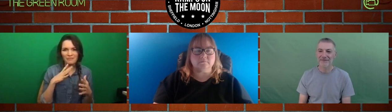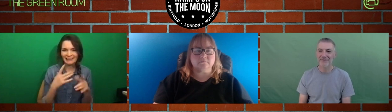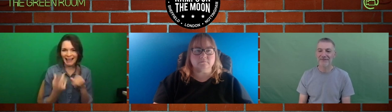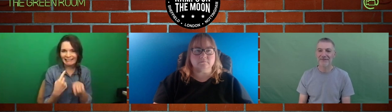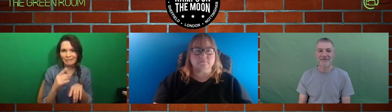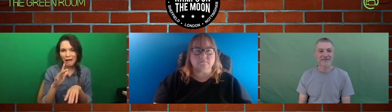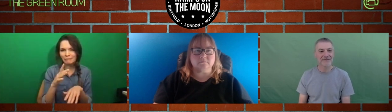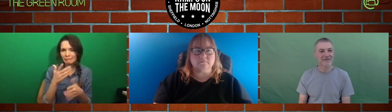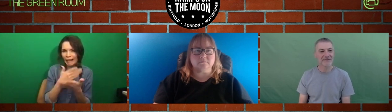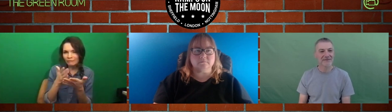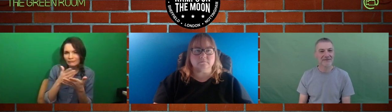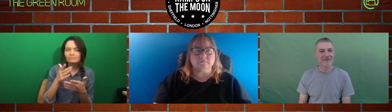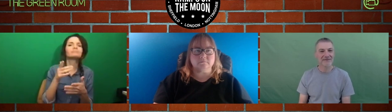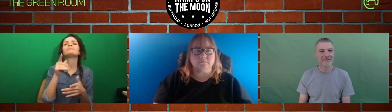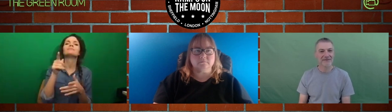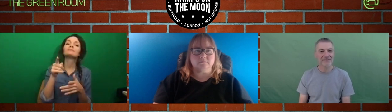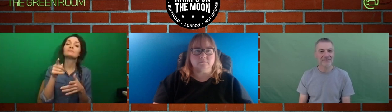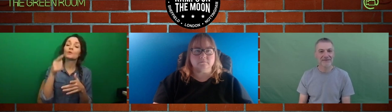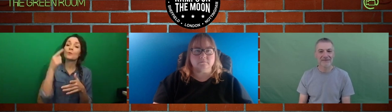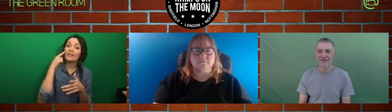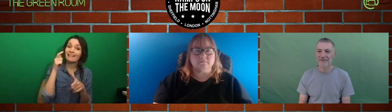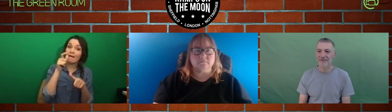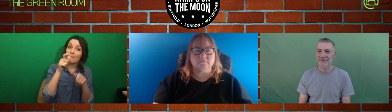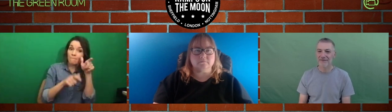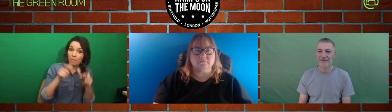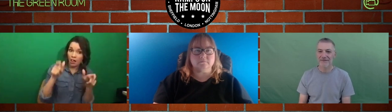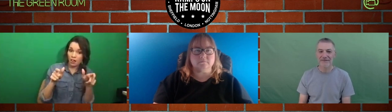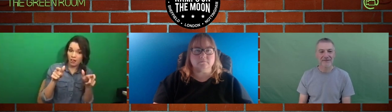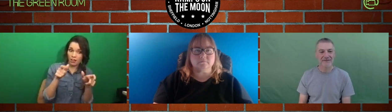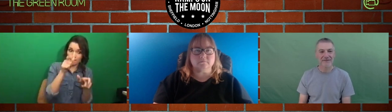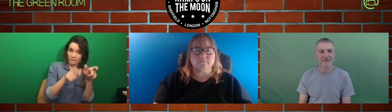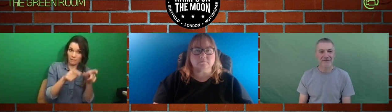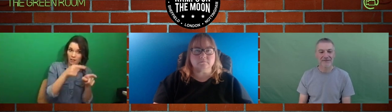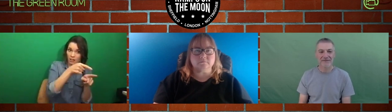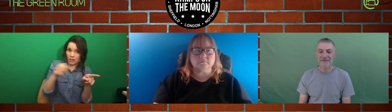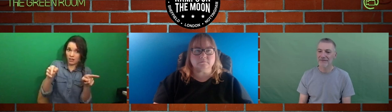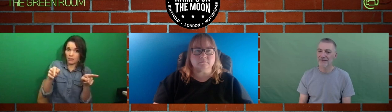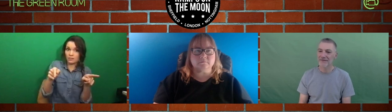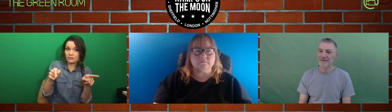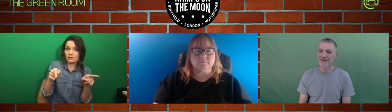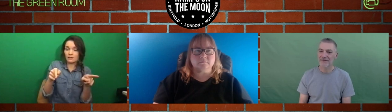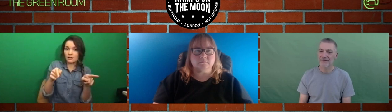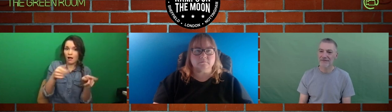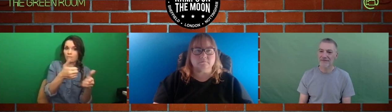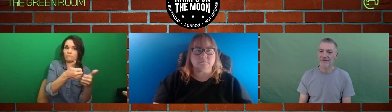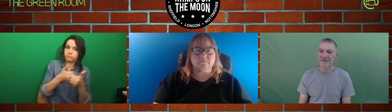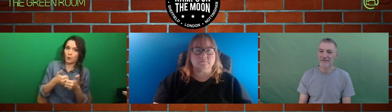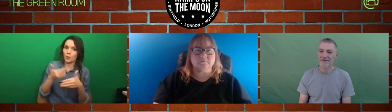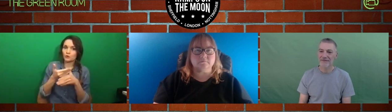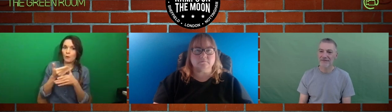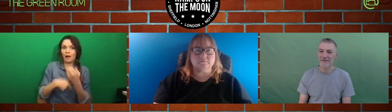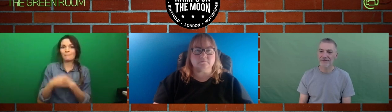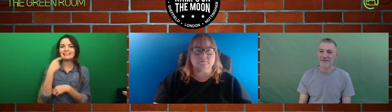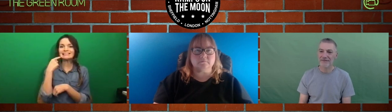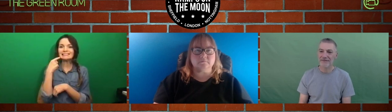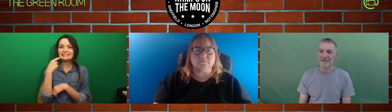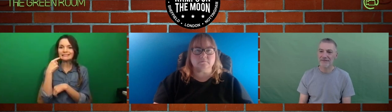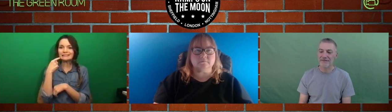do you think that it's the people then that makes your job easier as the company around you and their kind of openness that makes